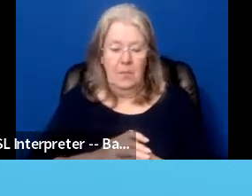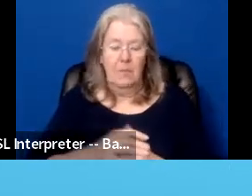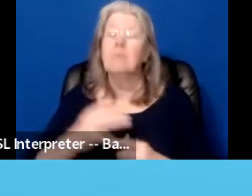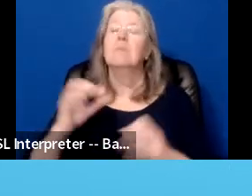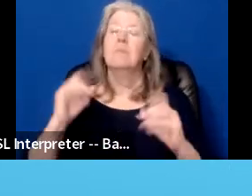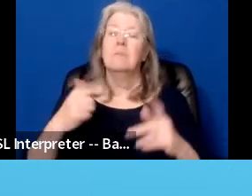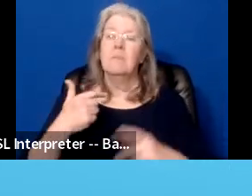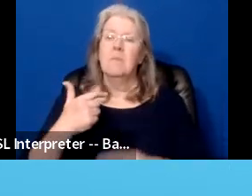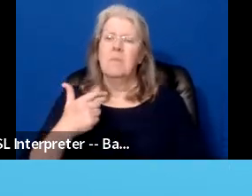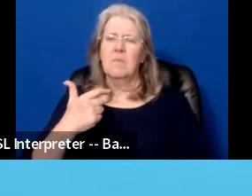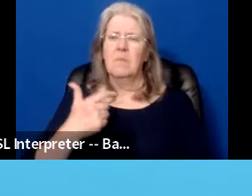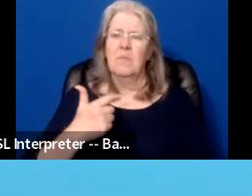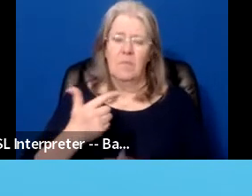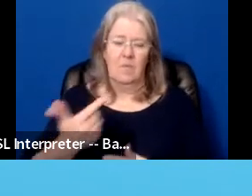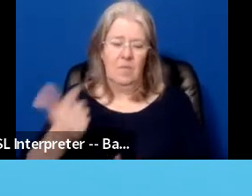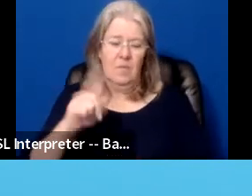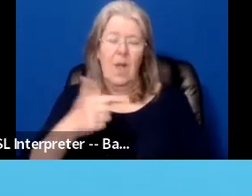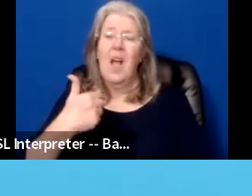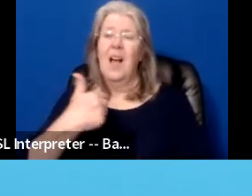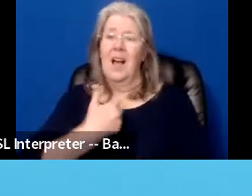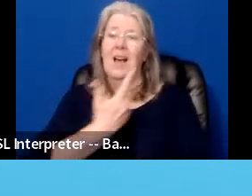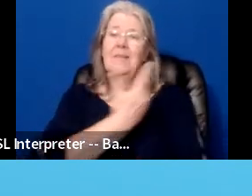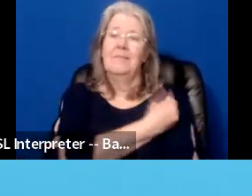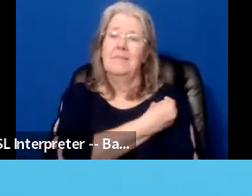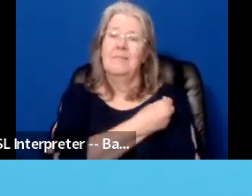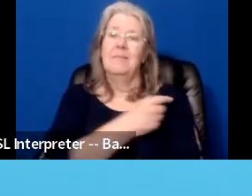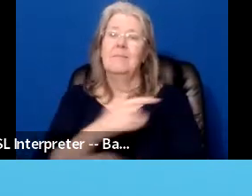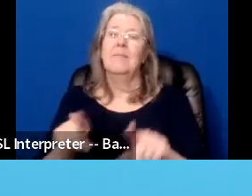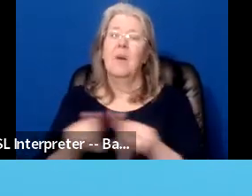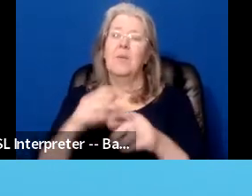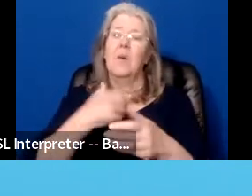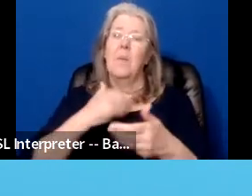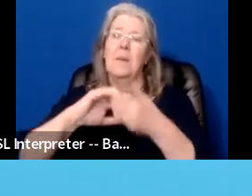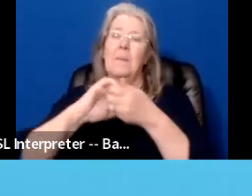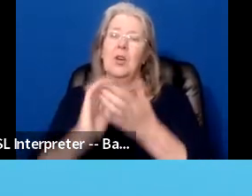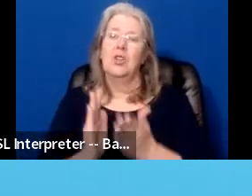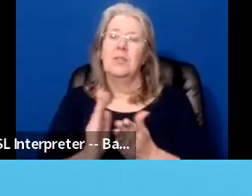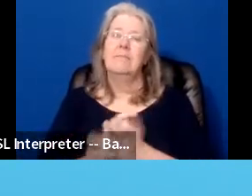boosted, as is my partner; however, they have lupus is there a probability that I can give